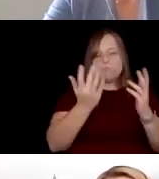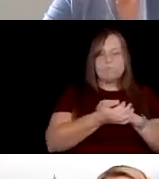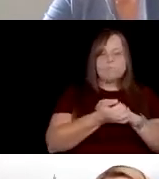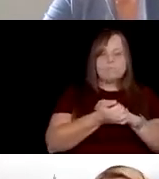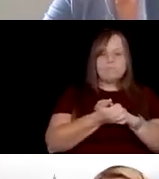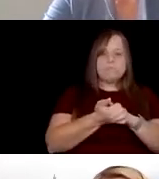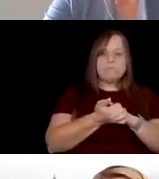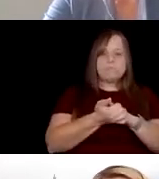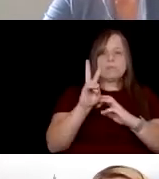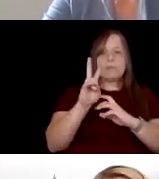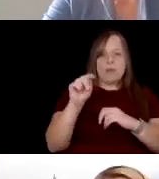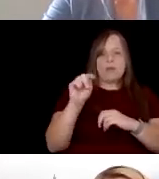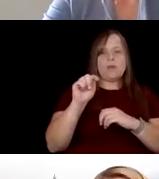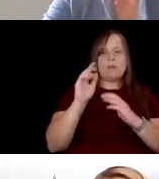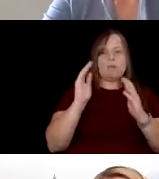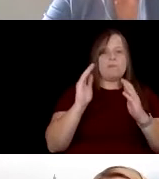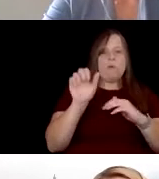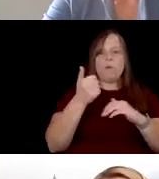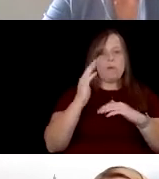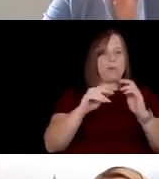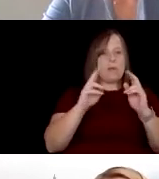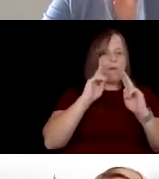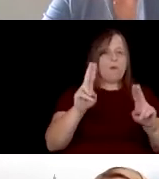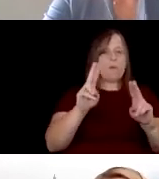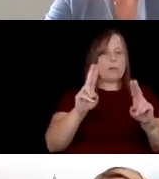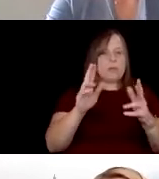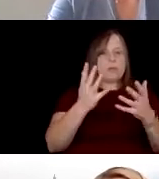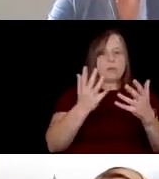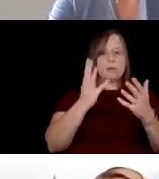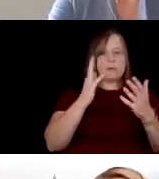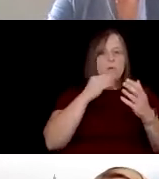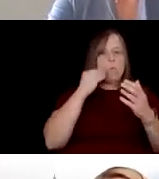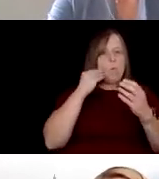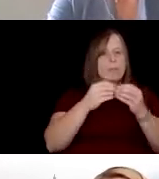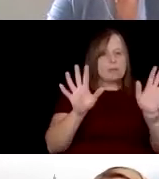Veterans who are discharged other than honorably also have increased rates of homelessness and incarceration.